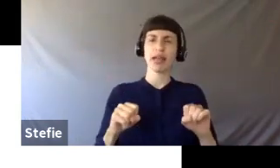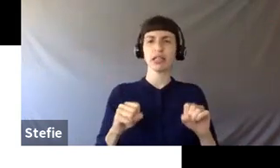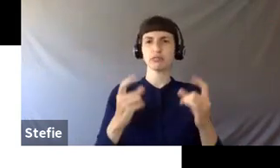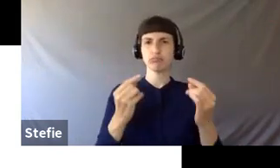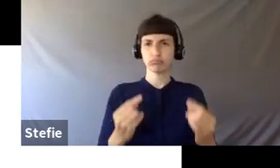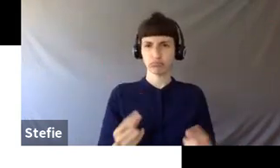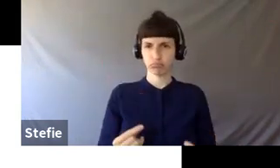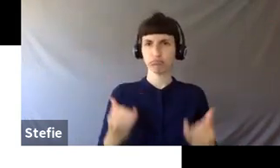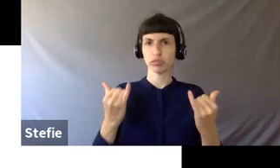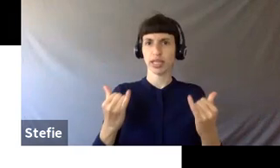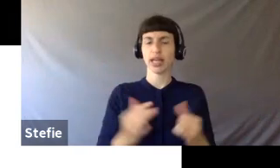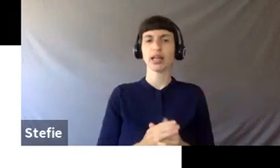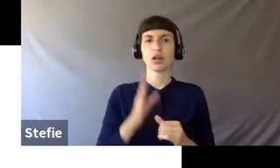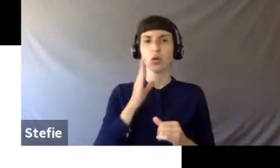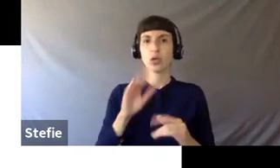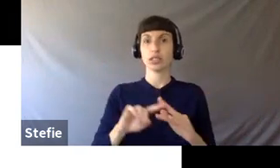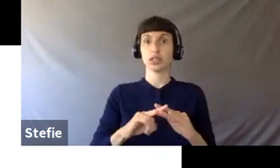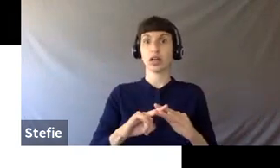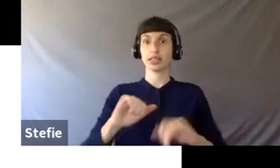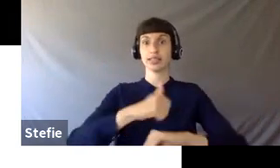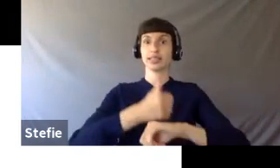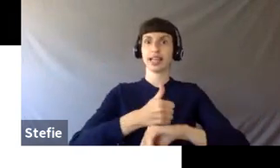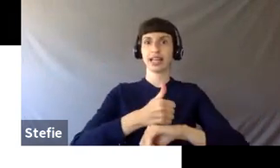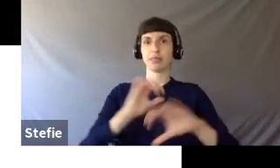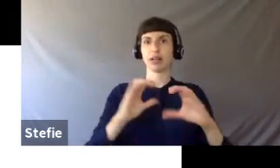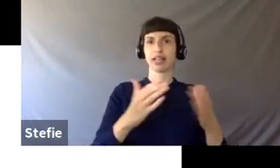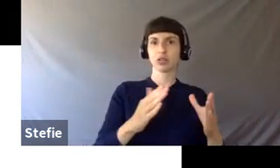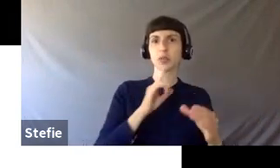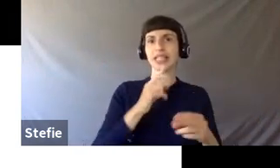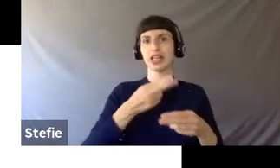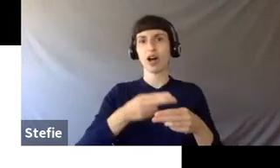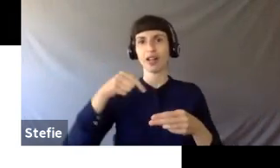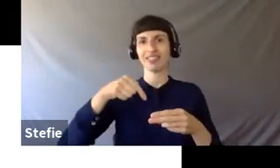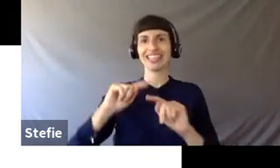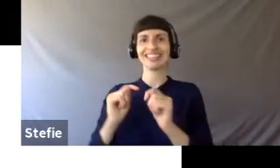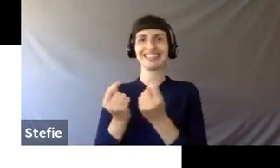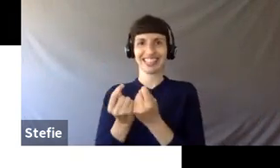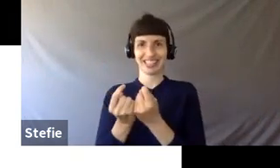Here is what we are doing today in part one, we're going to take an overview tour and show you as many features as I can today